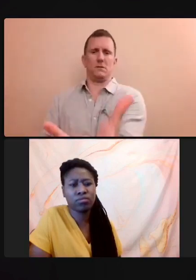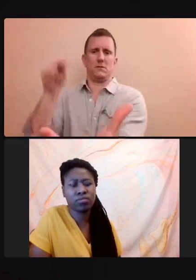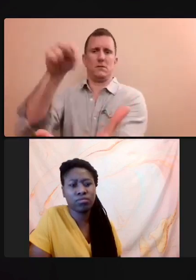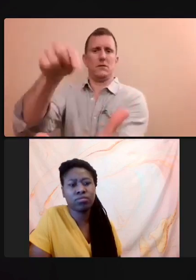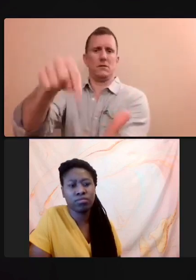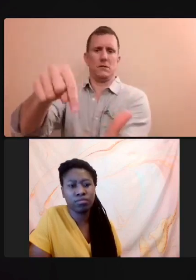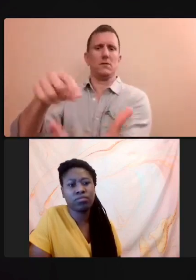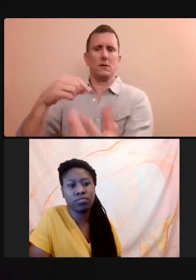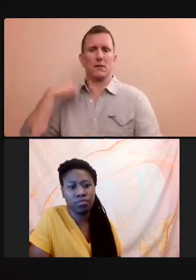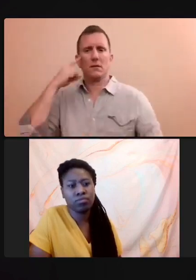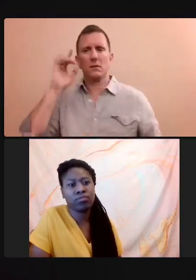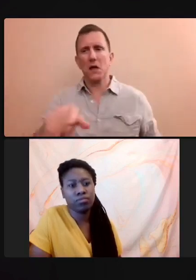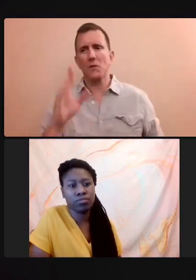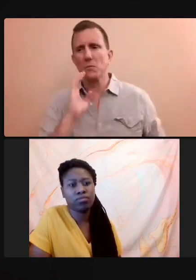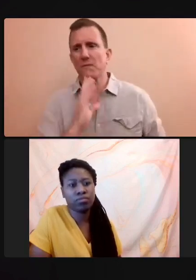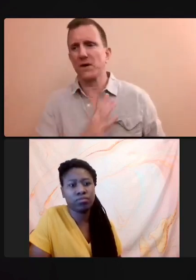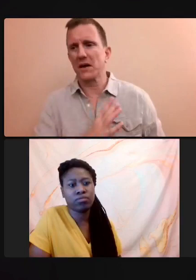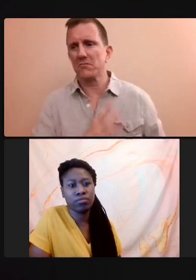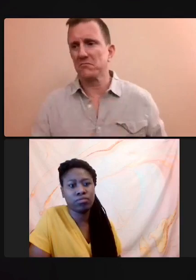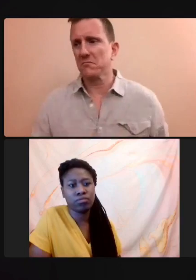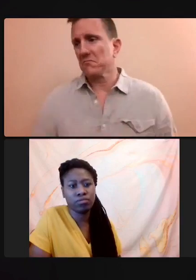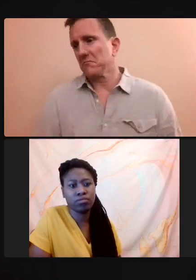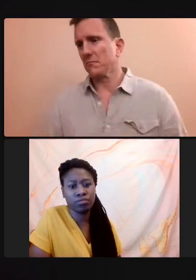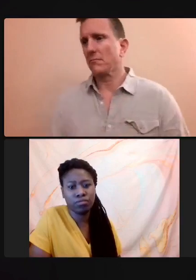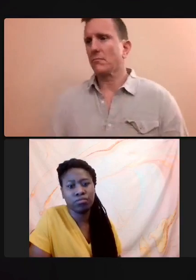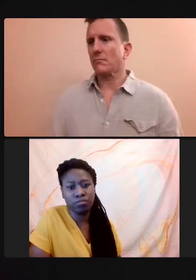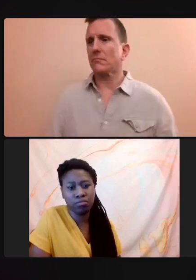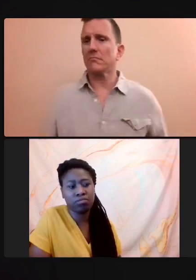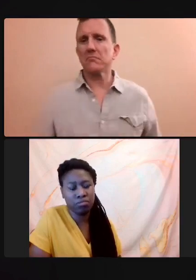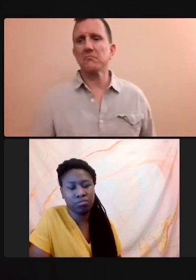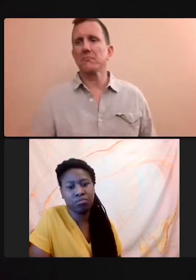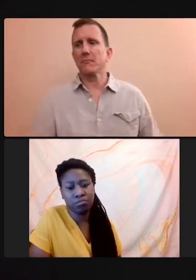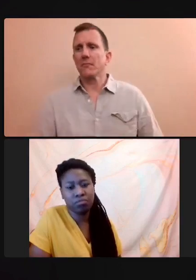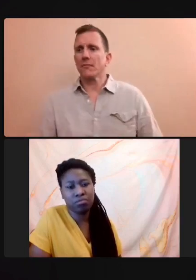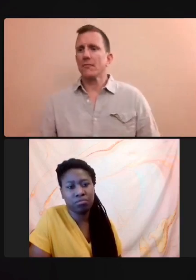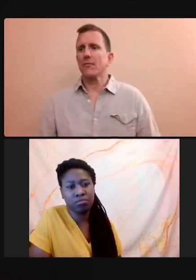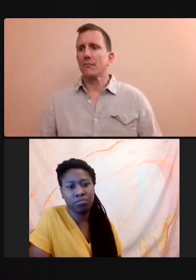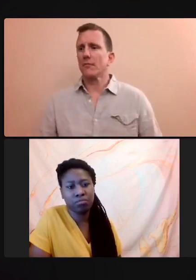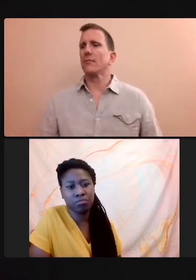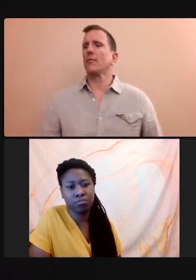get used to their speech patterns and understand them better, but live life. Transcript and.